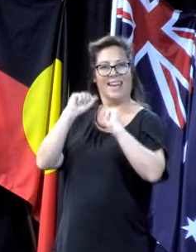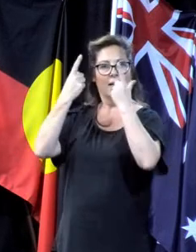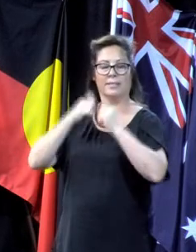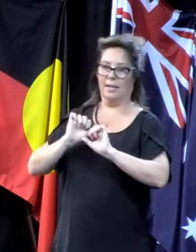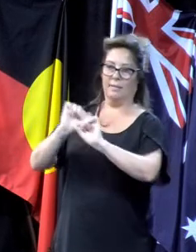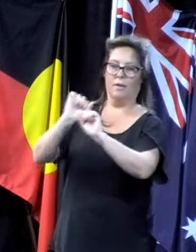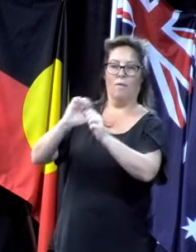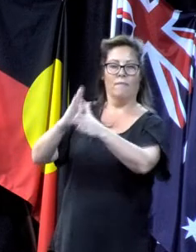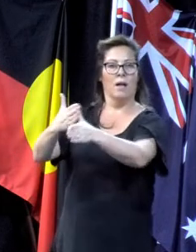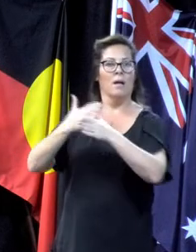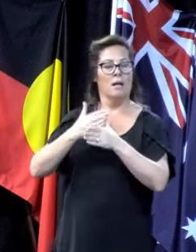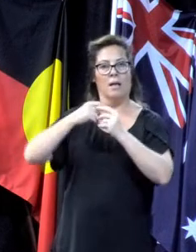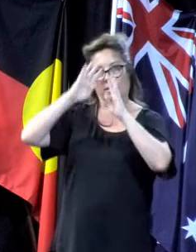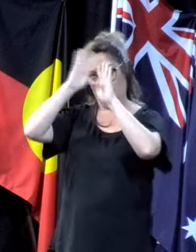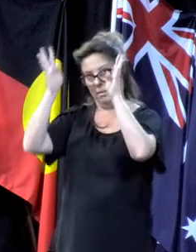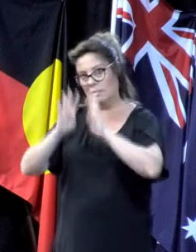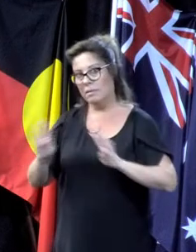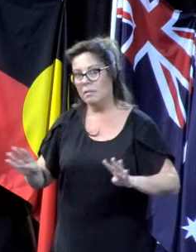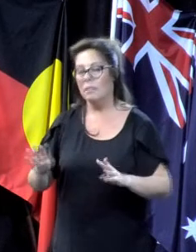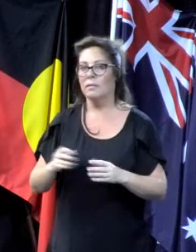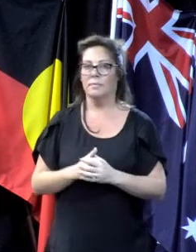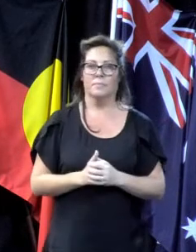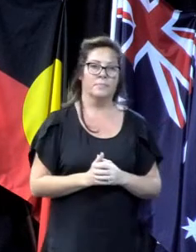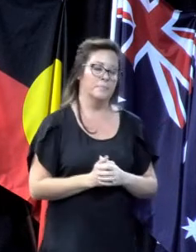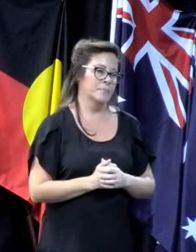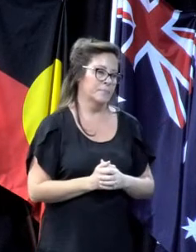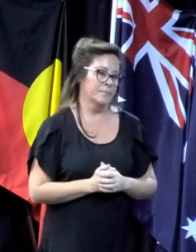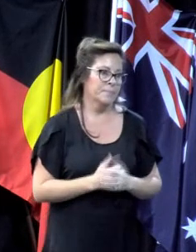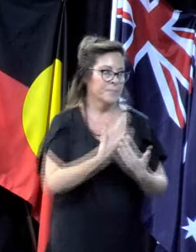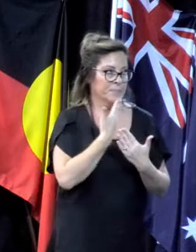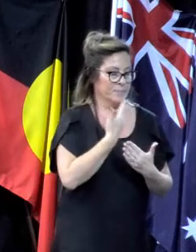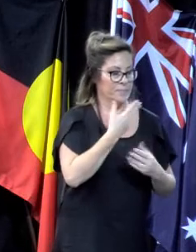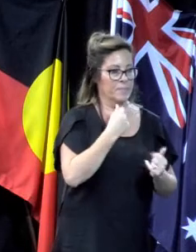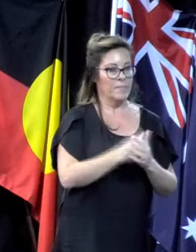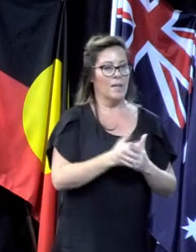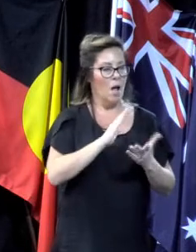Ms Fenoglio, I want to ask you a question you heard this morning. I asked a question... Commissioner Atkinson asked a question